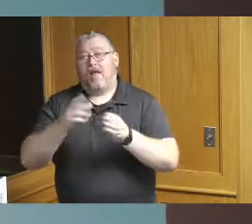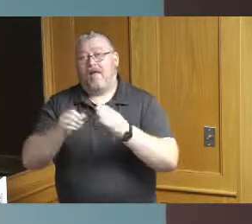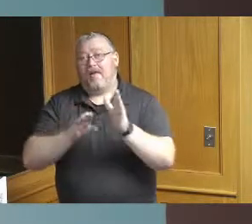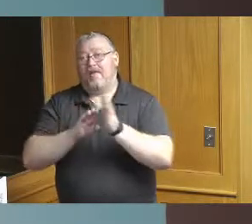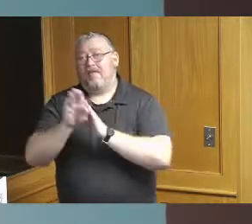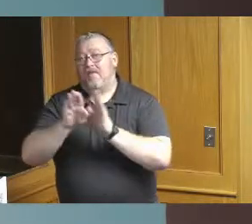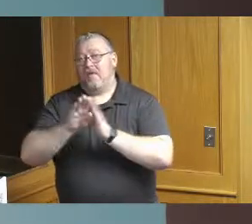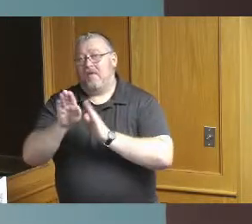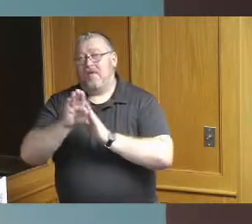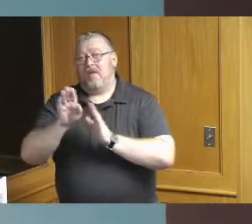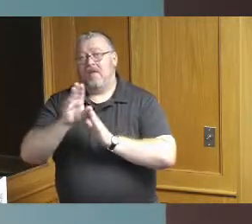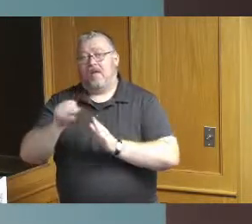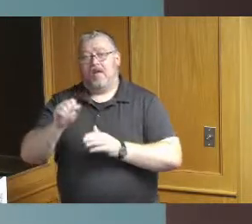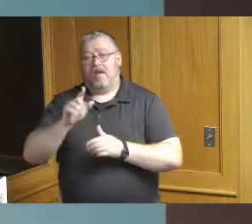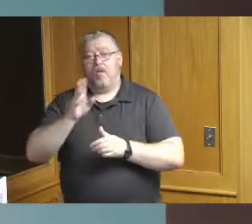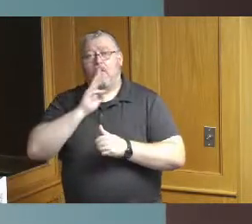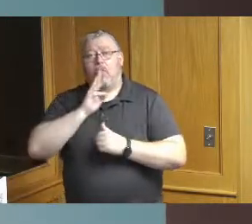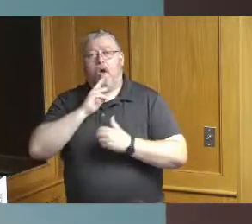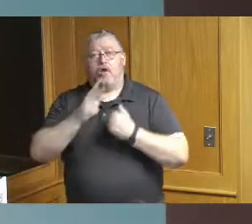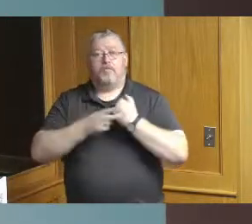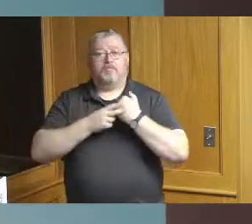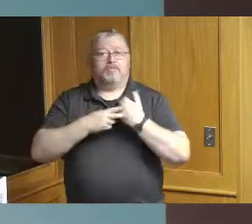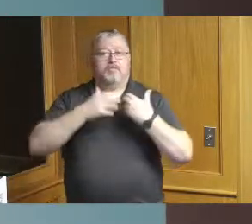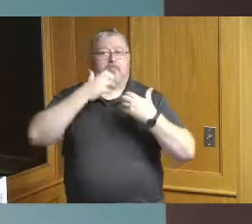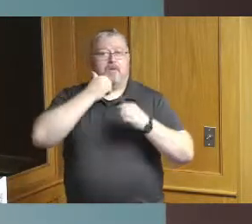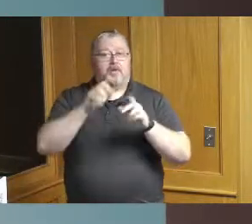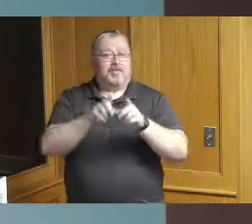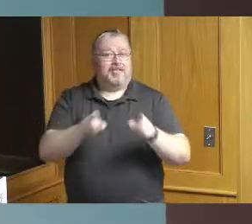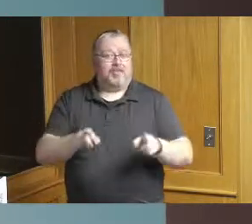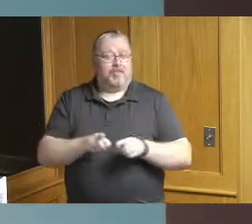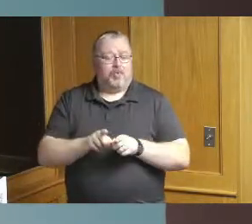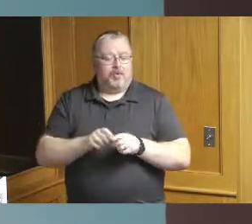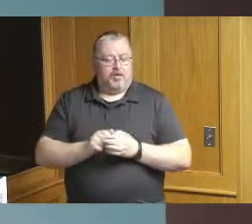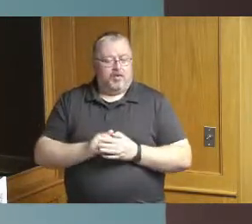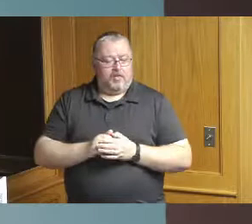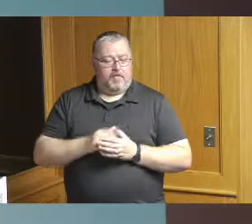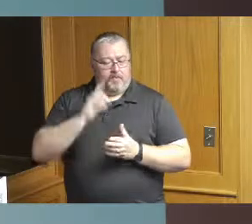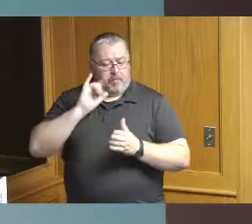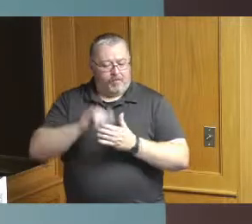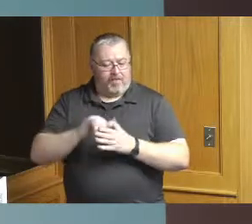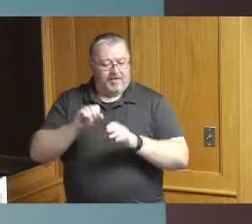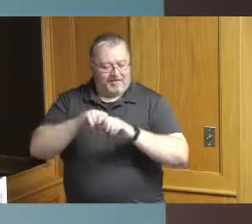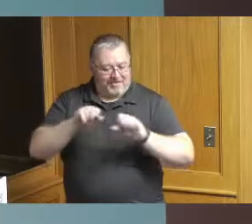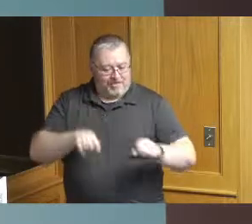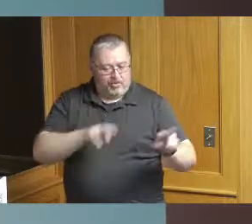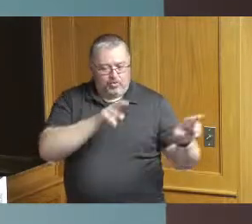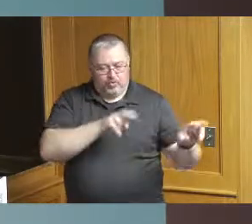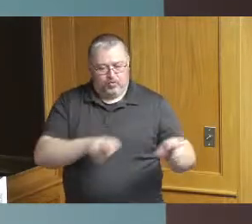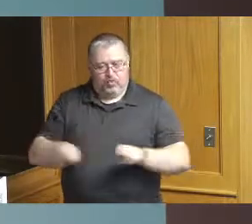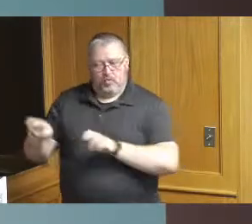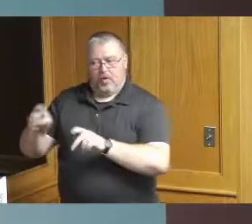soil and water conservation district to upgrade a permitting system to the new web-based interface